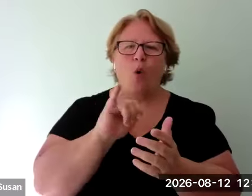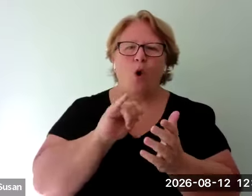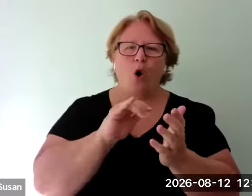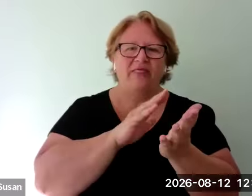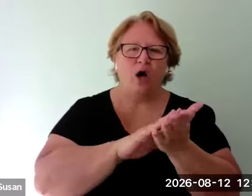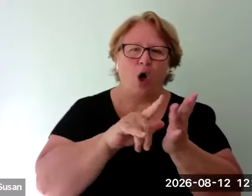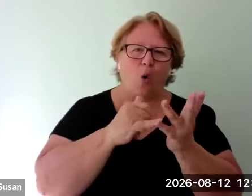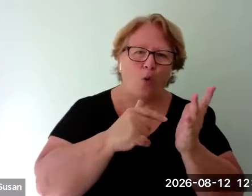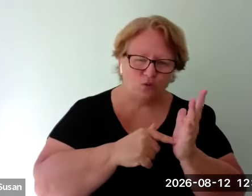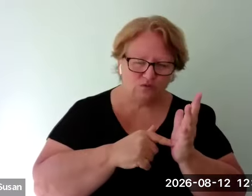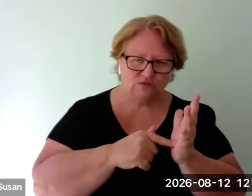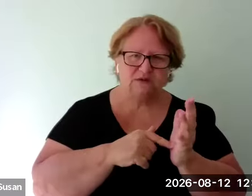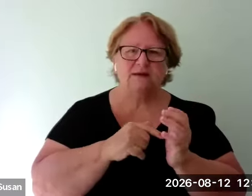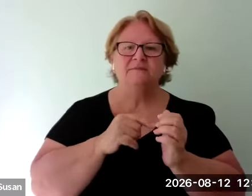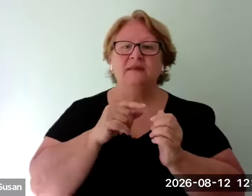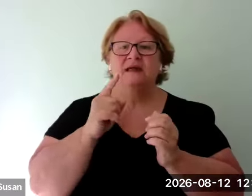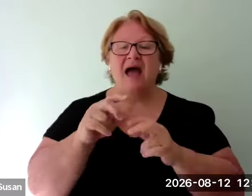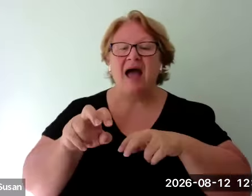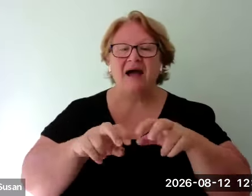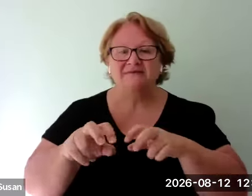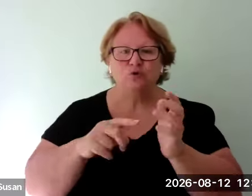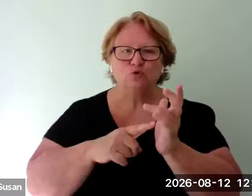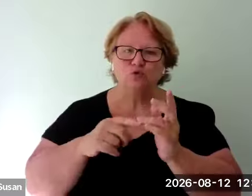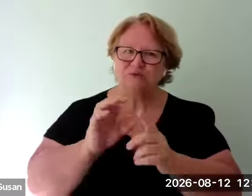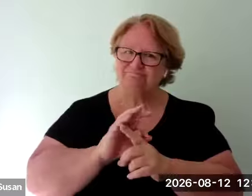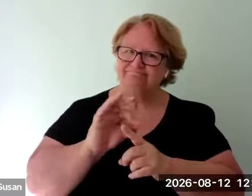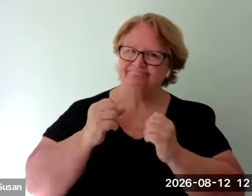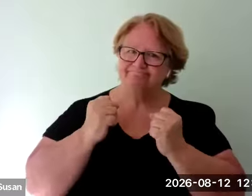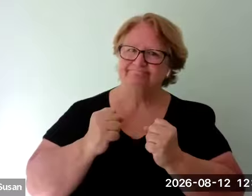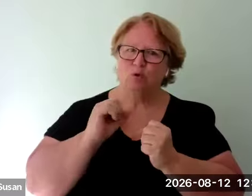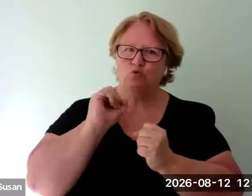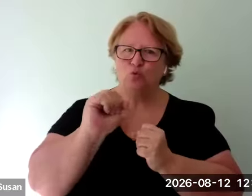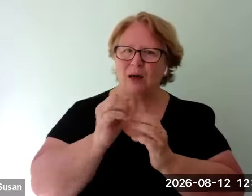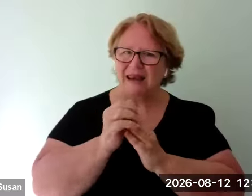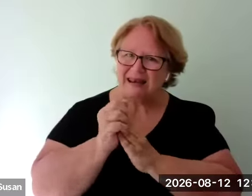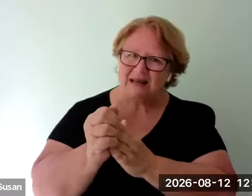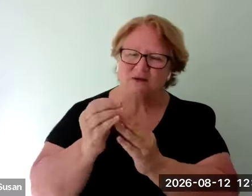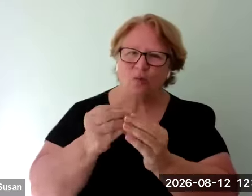funded from other sources, such as the NDIS or a university or the host institution. Activities that